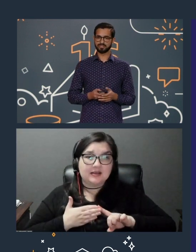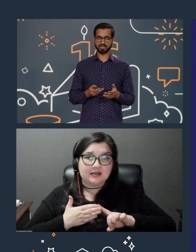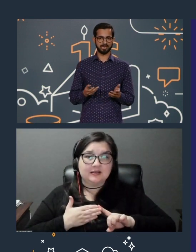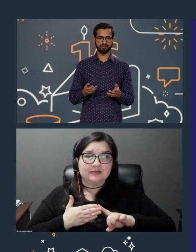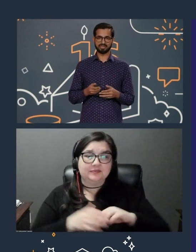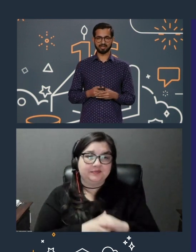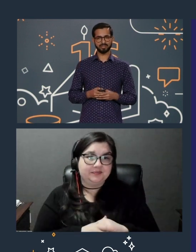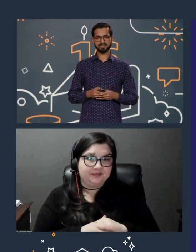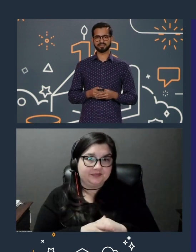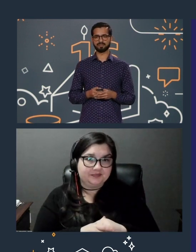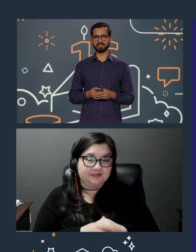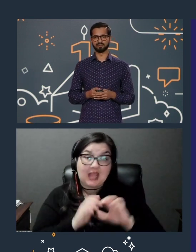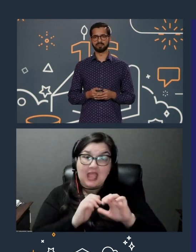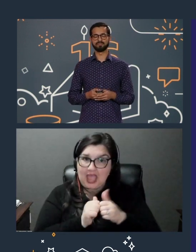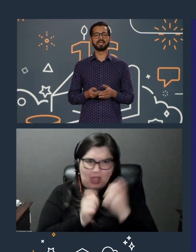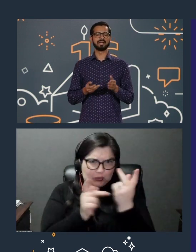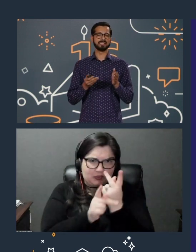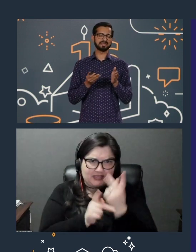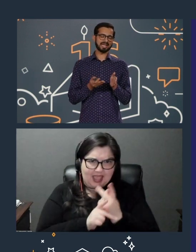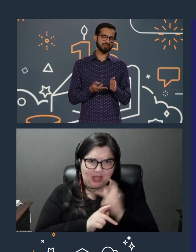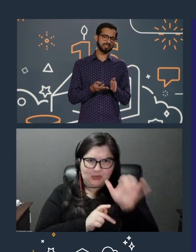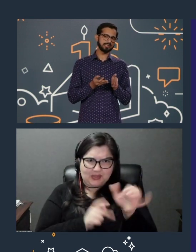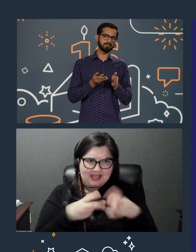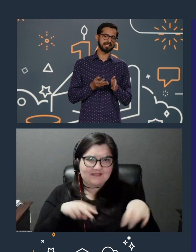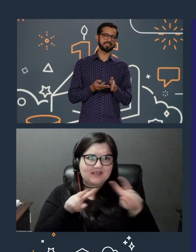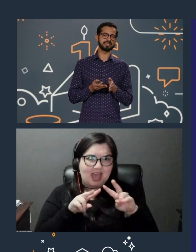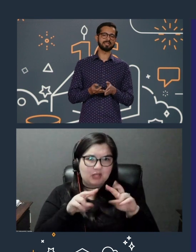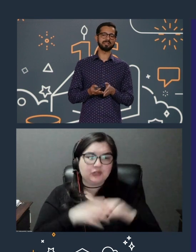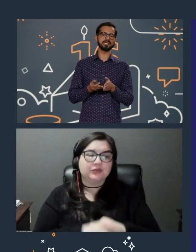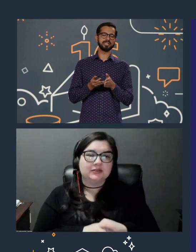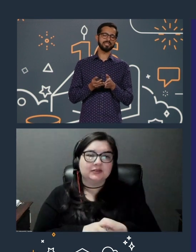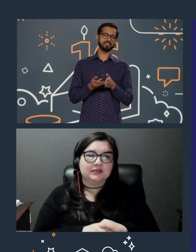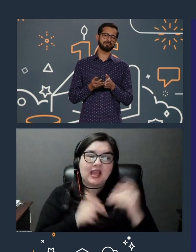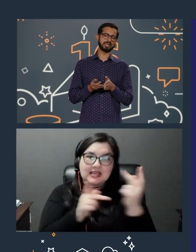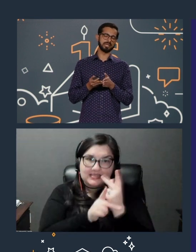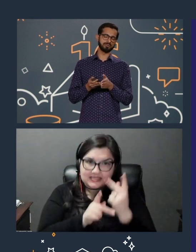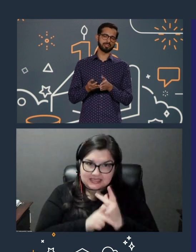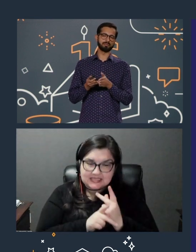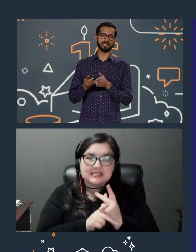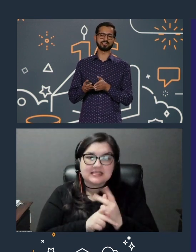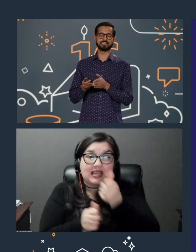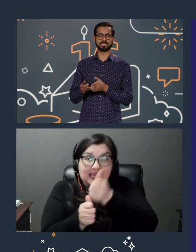So how do we calculate this value? It's calculated by checksuming each of the individual parts